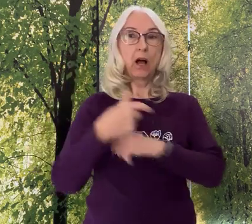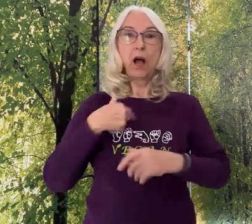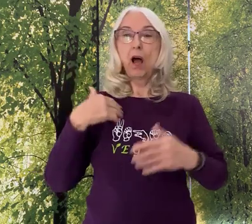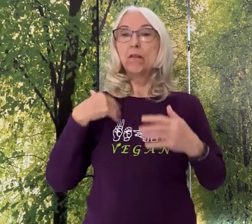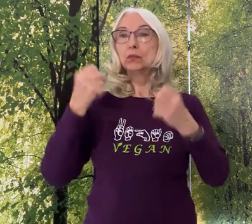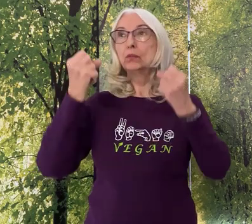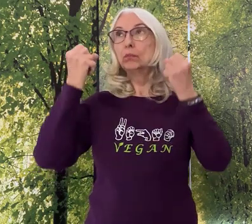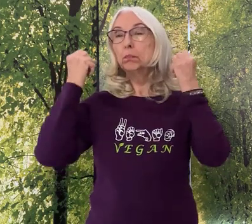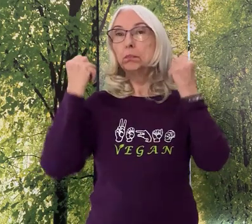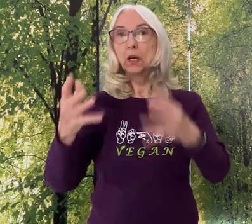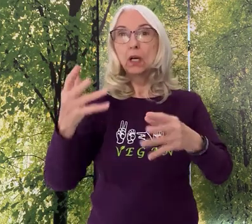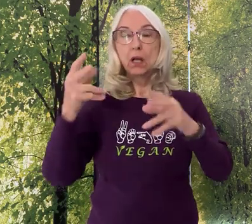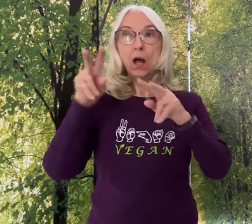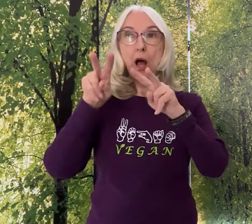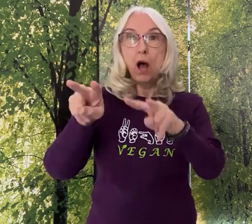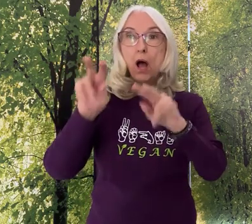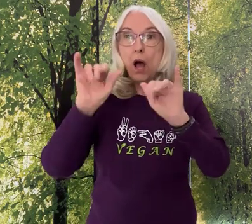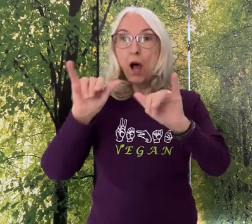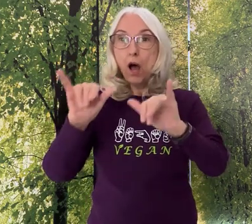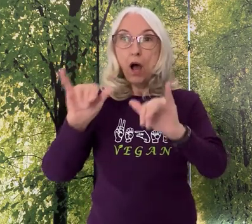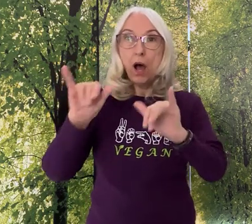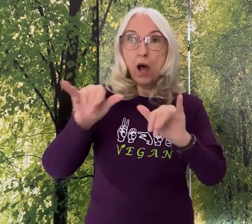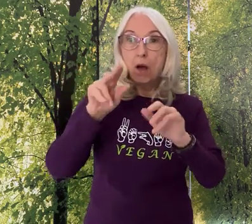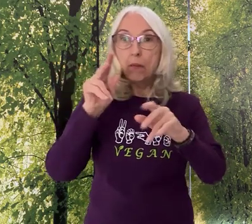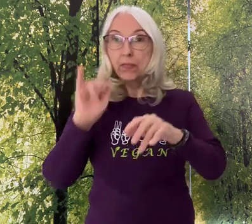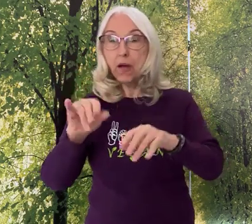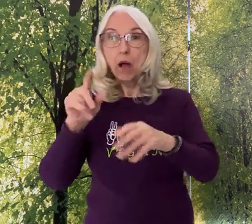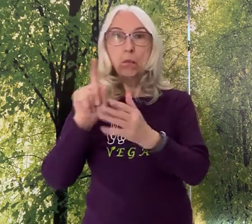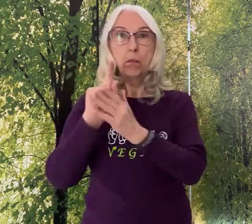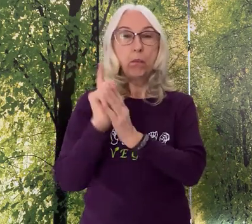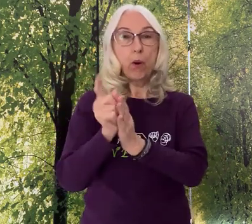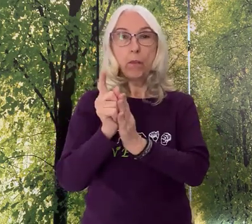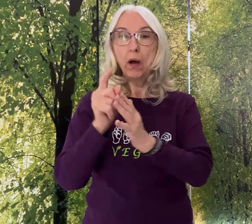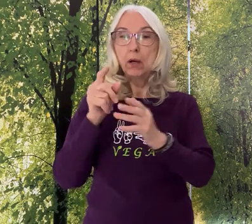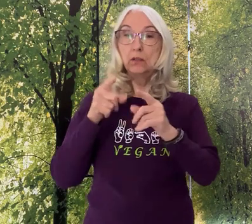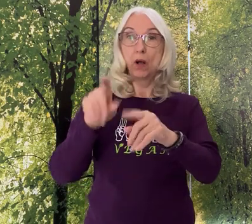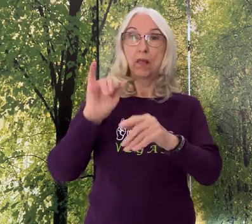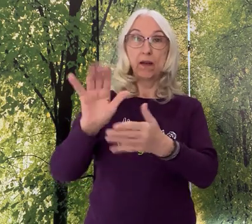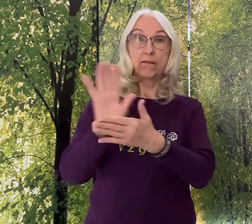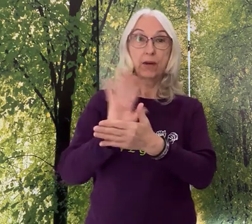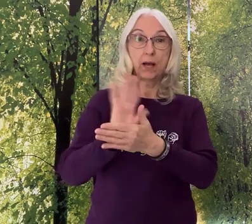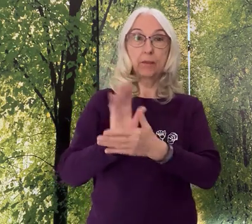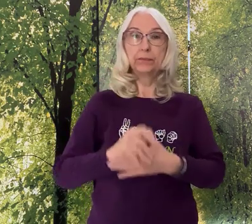I had so many aha- moments during that film.